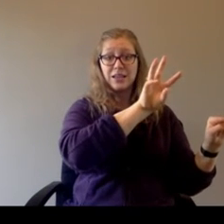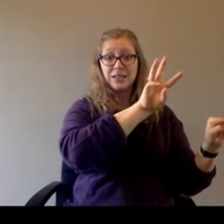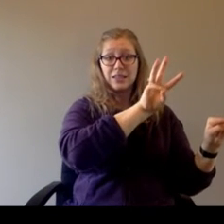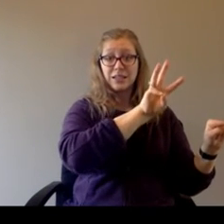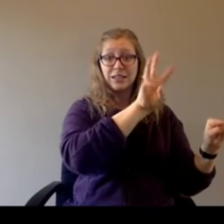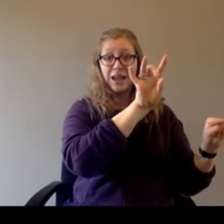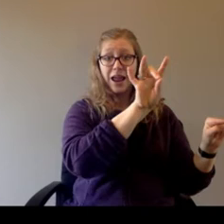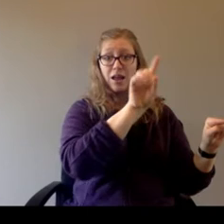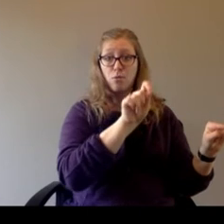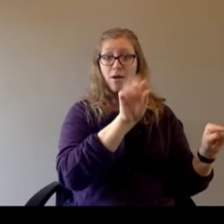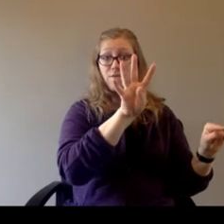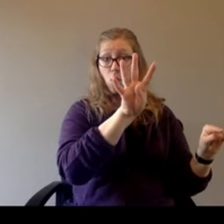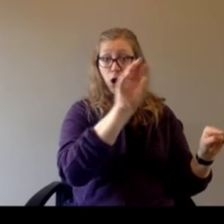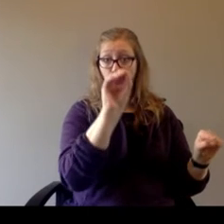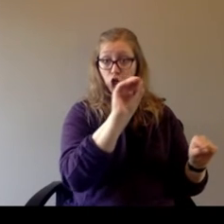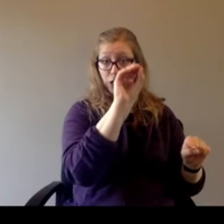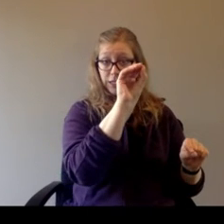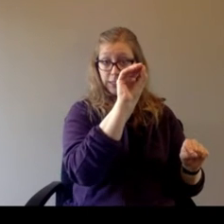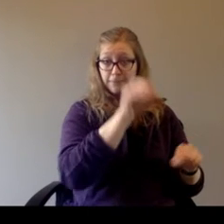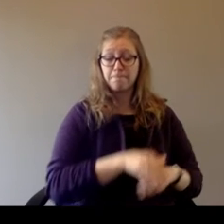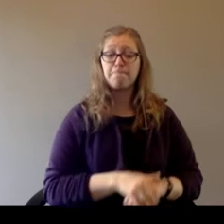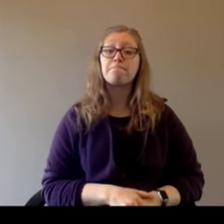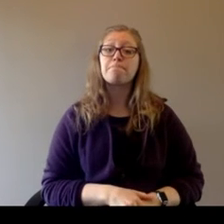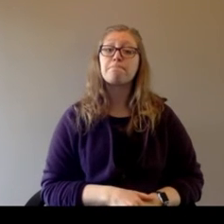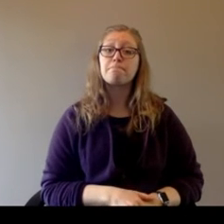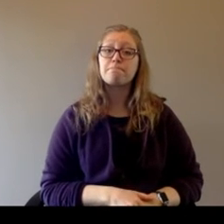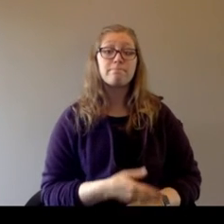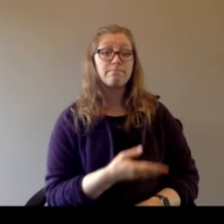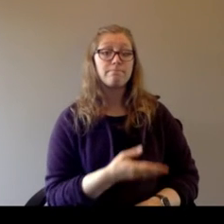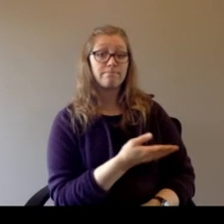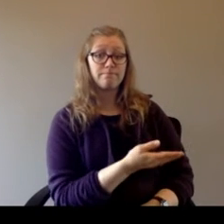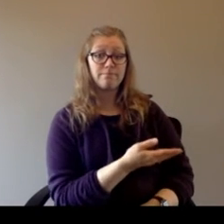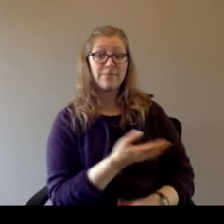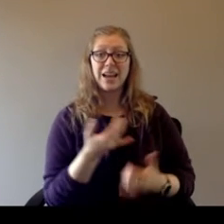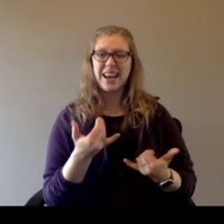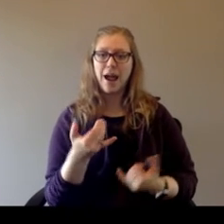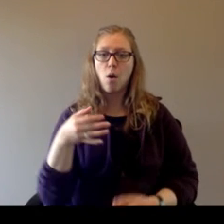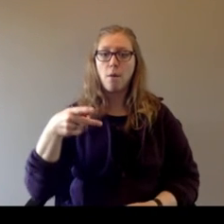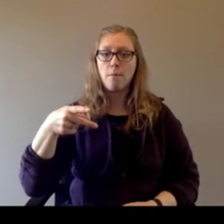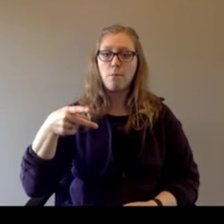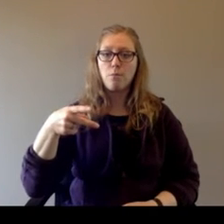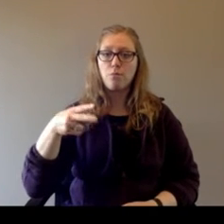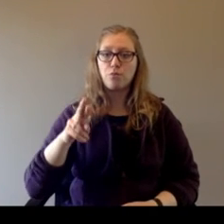Okay. So here we have a proof that they're asking us to do. They want us to show that these two triangles